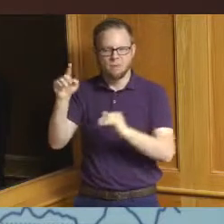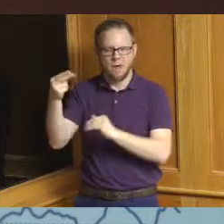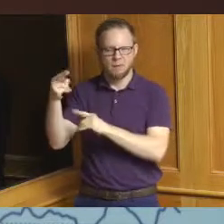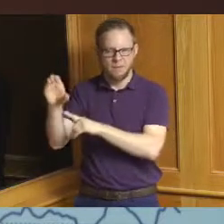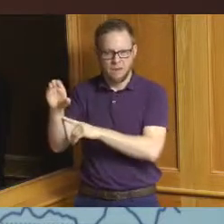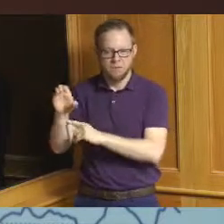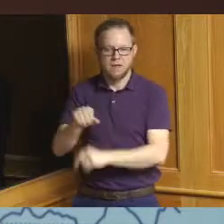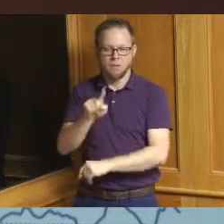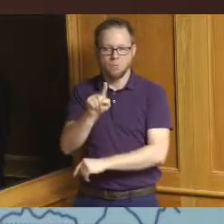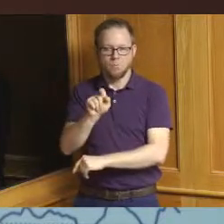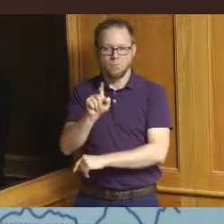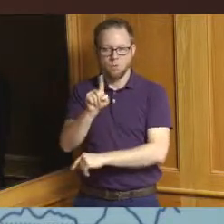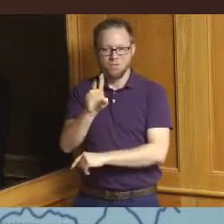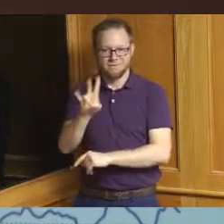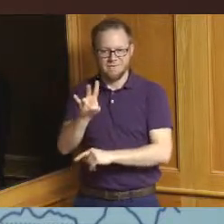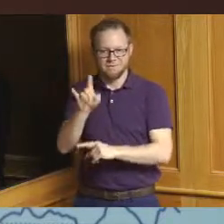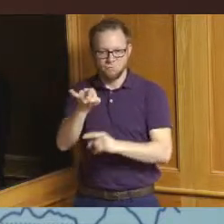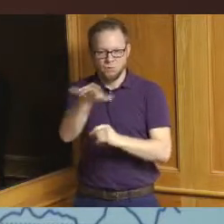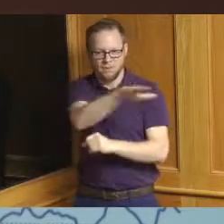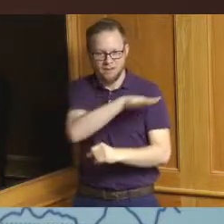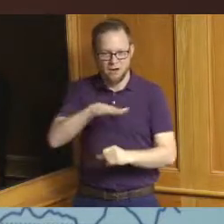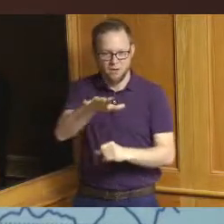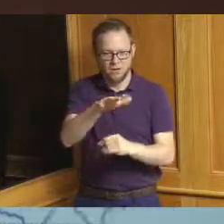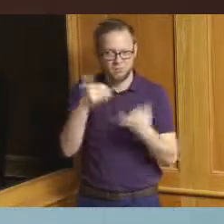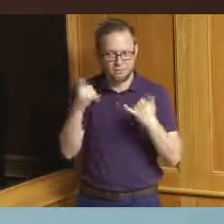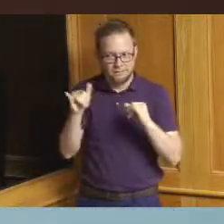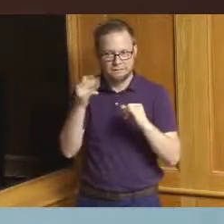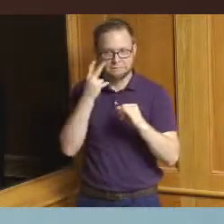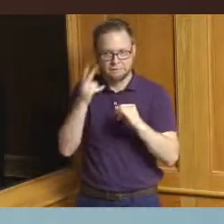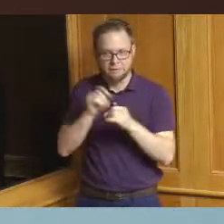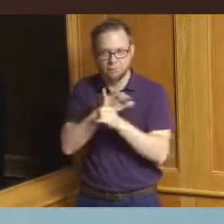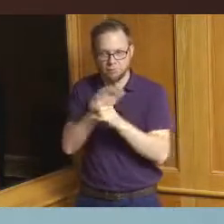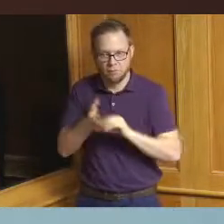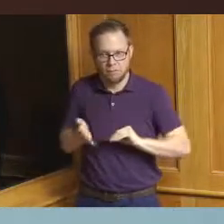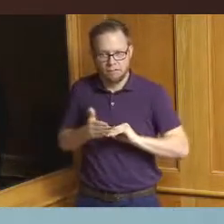we are continuing to see growth of the pandemic is already mentioned and our percent positivity for